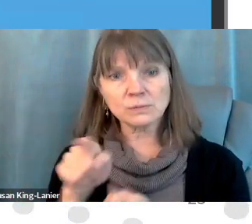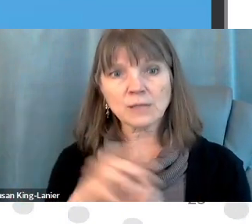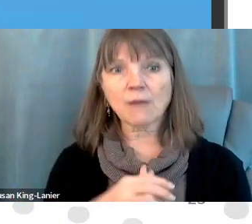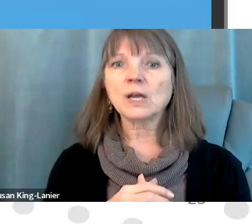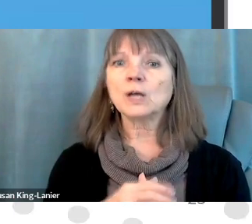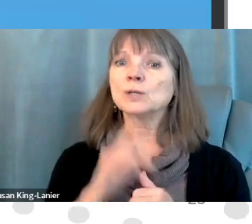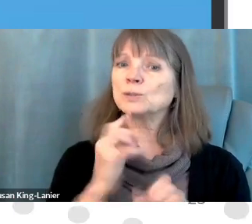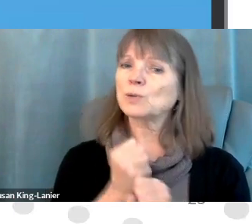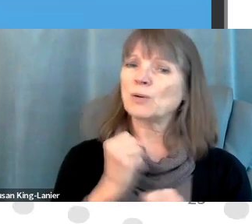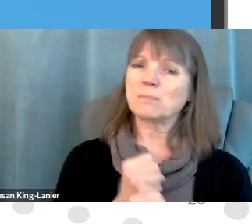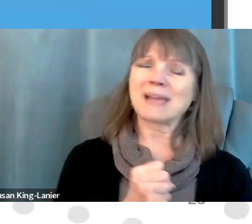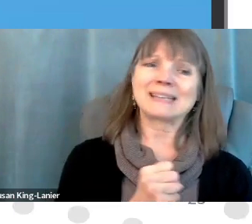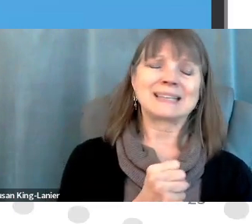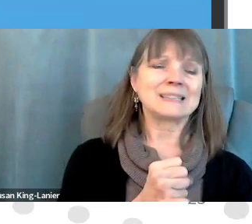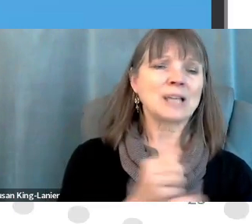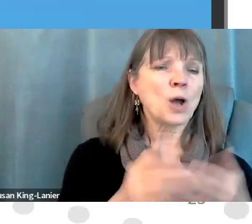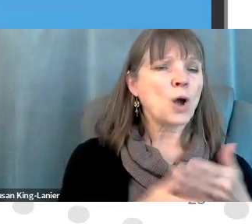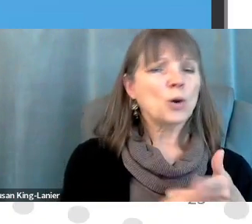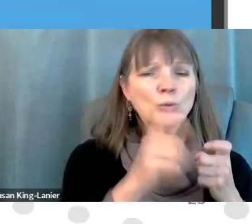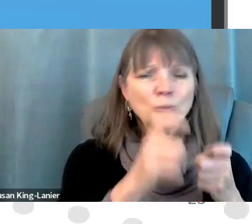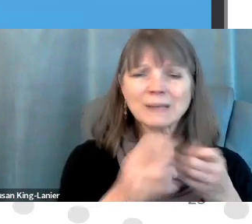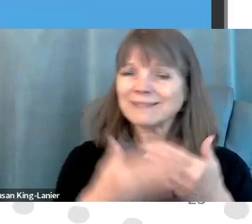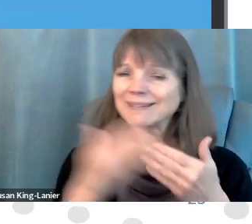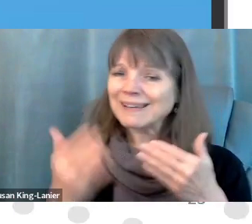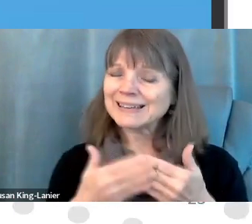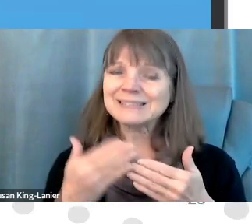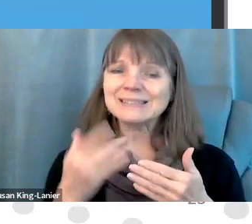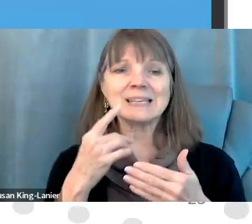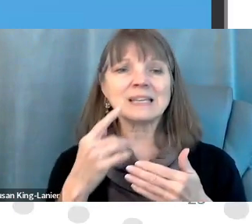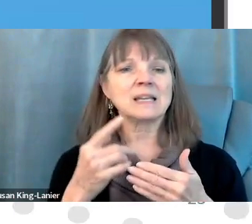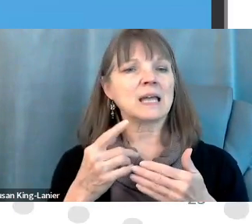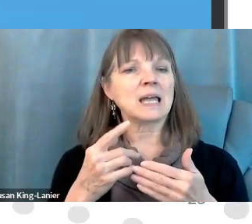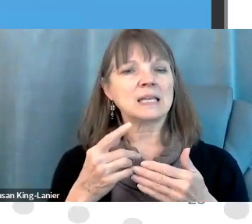So again, we try to make the experience for everyone very quick and easy to enroll.